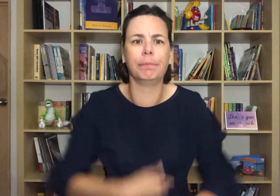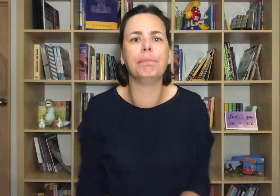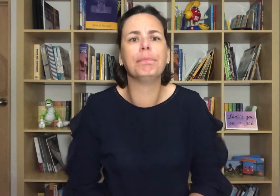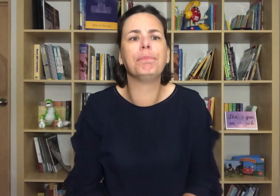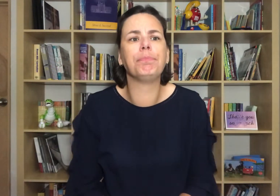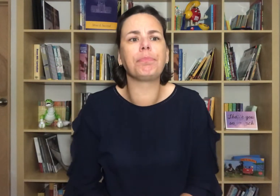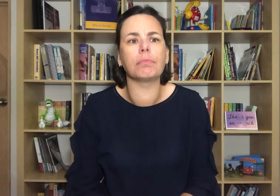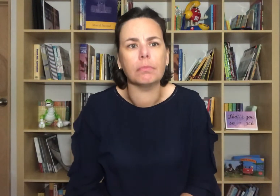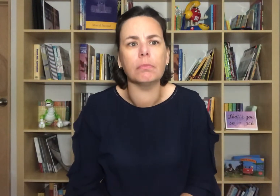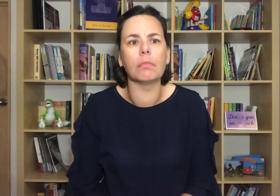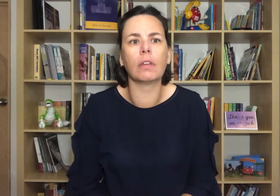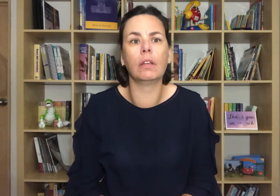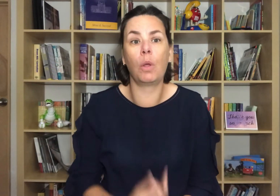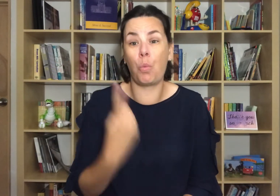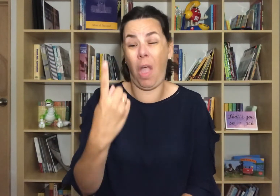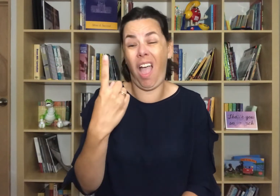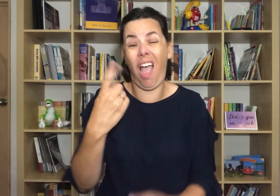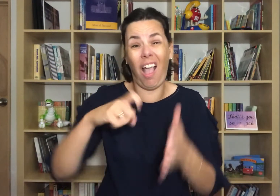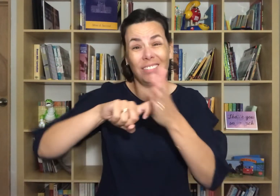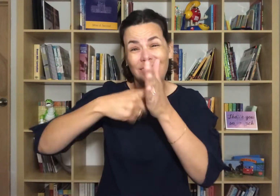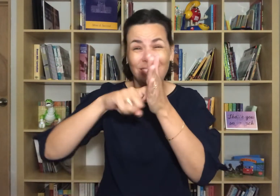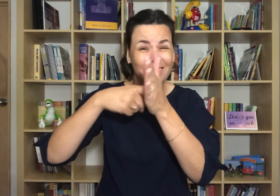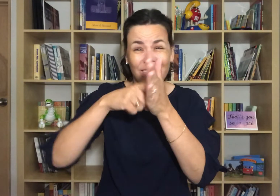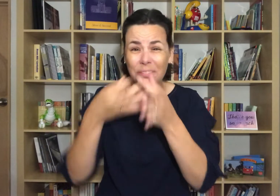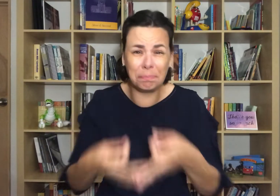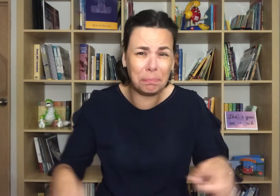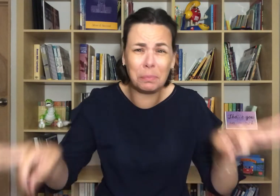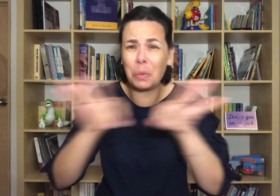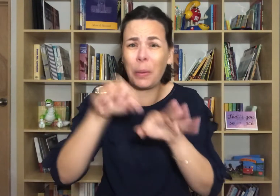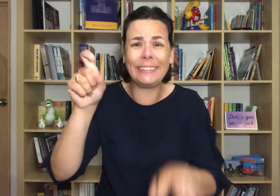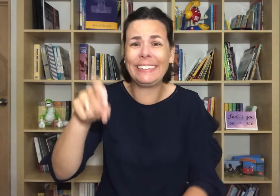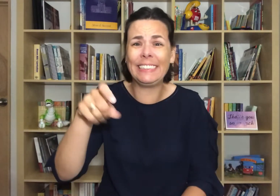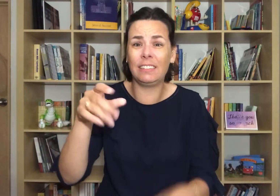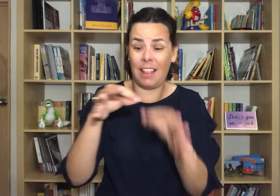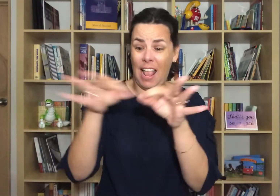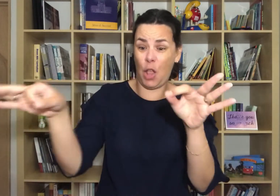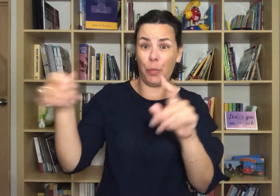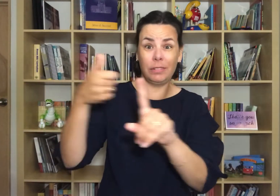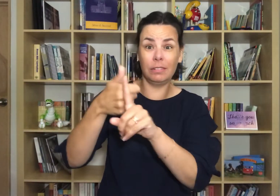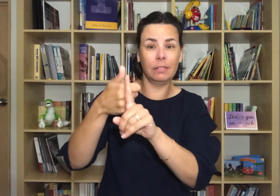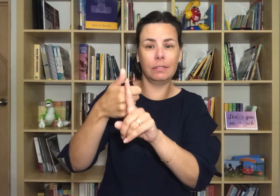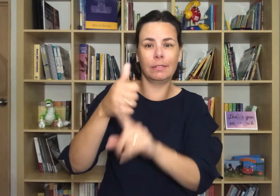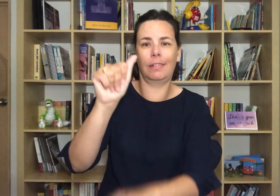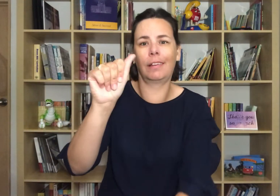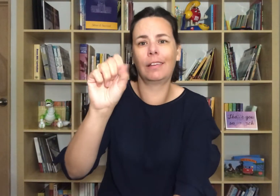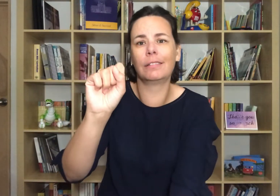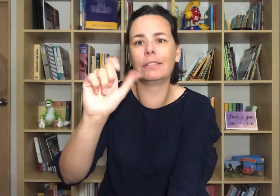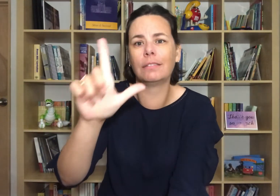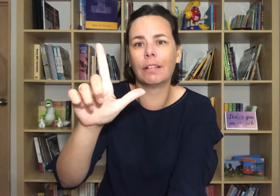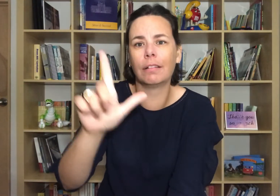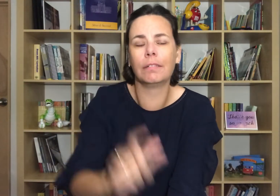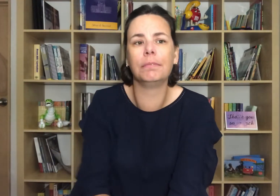One very important basic ingredient is language, American Sign Language (ASL)